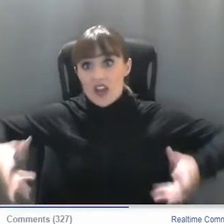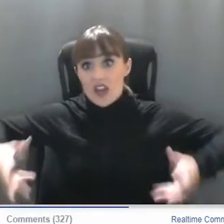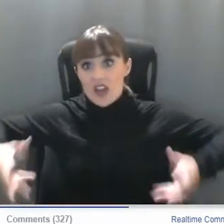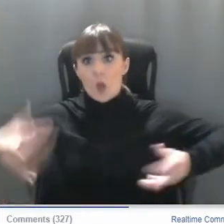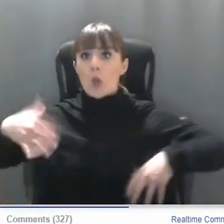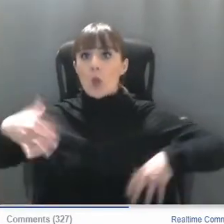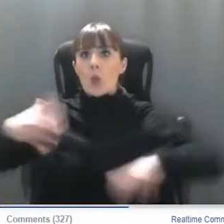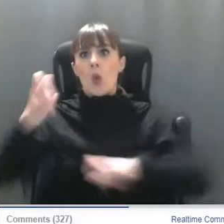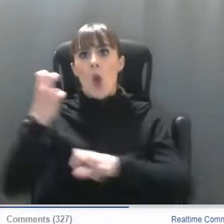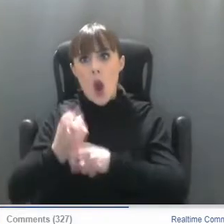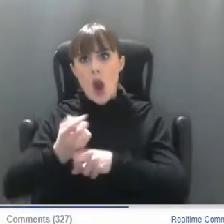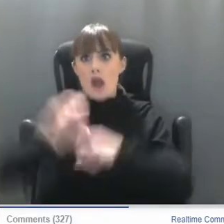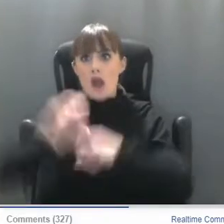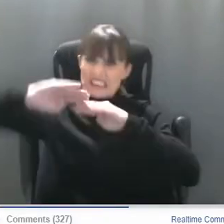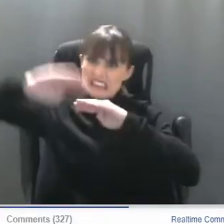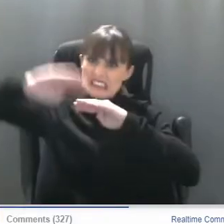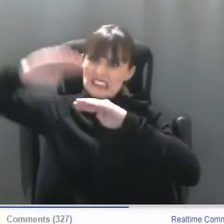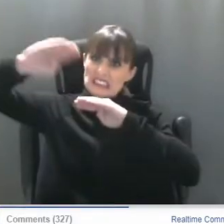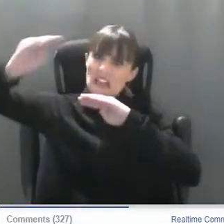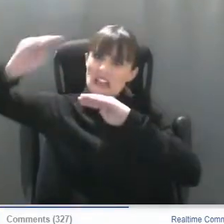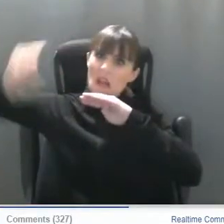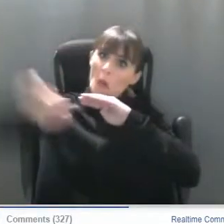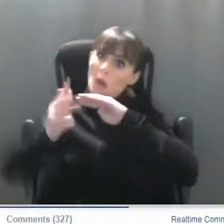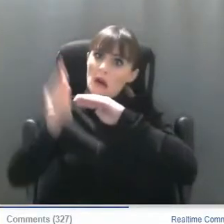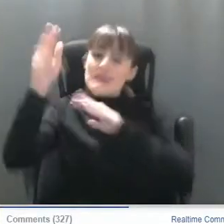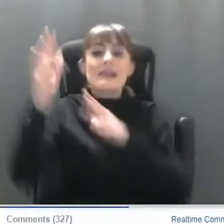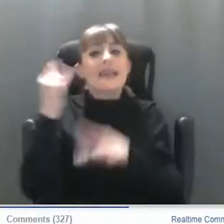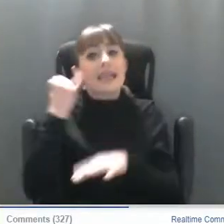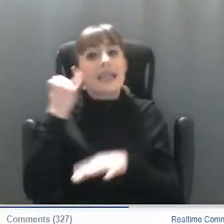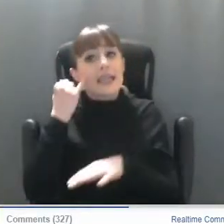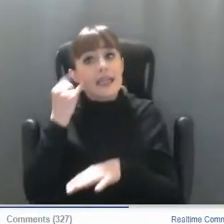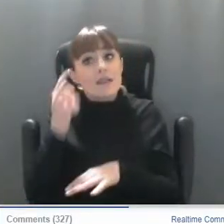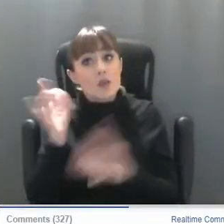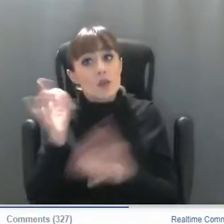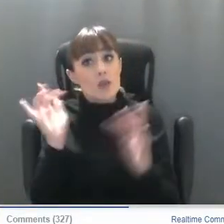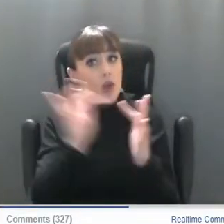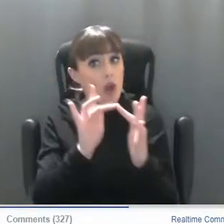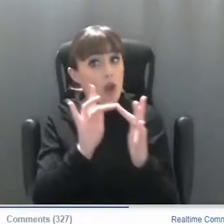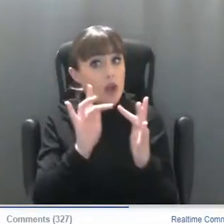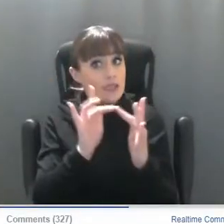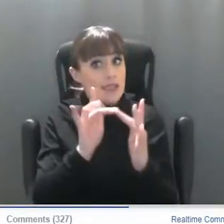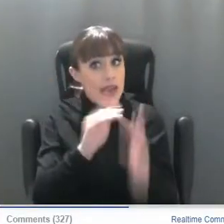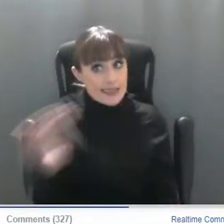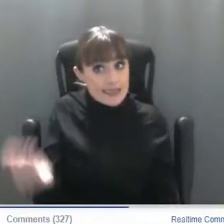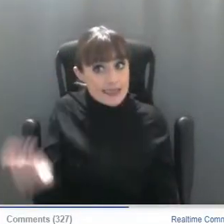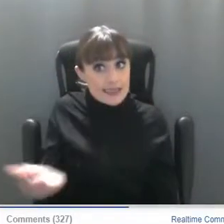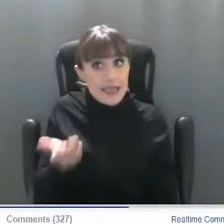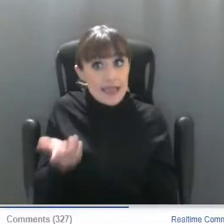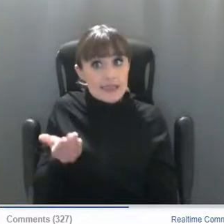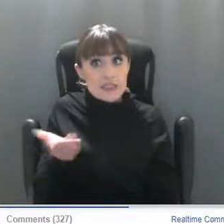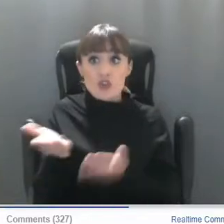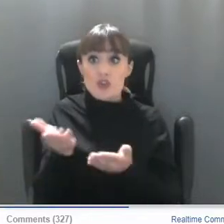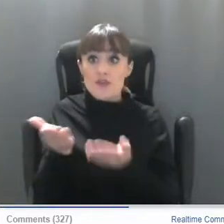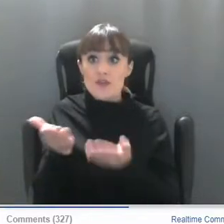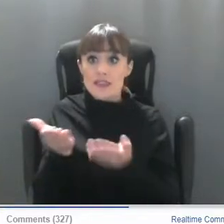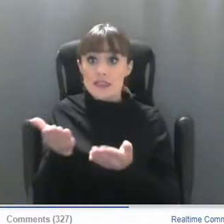If you contact Guest Services when you arrive, we can arrange to get you up, in